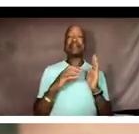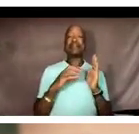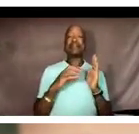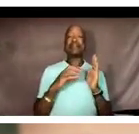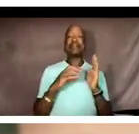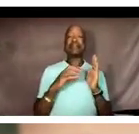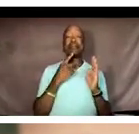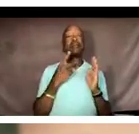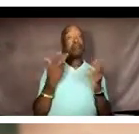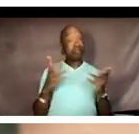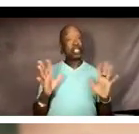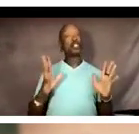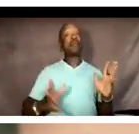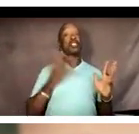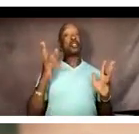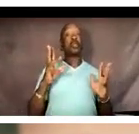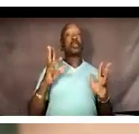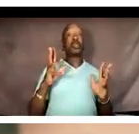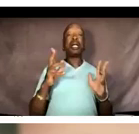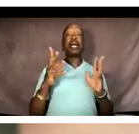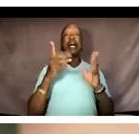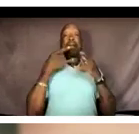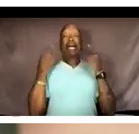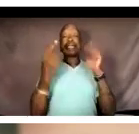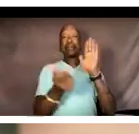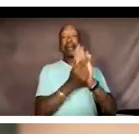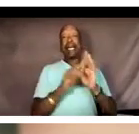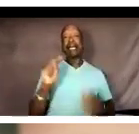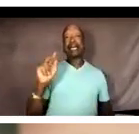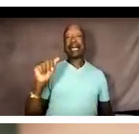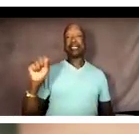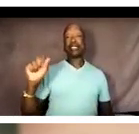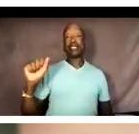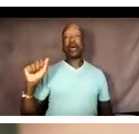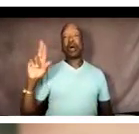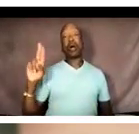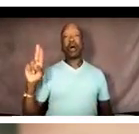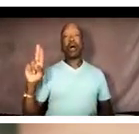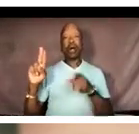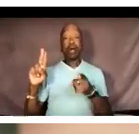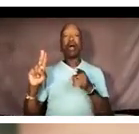in Nassau County New York passes along part party lines 12 to zero with seven abstentions it makes